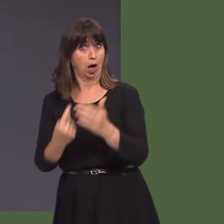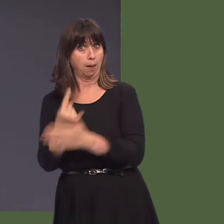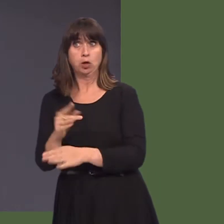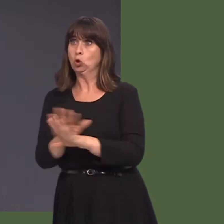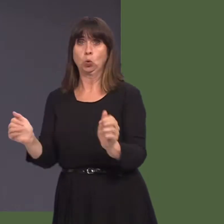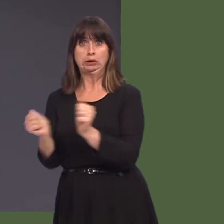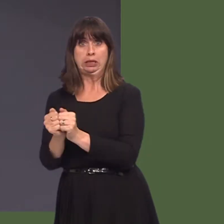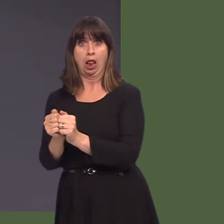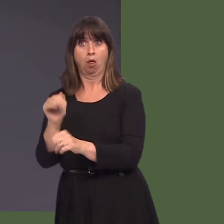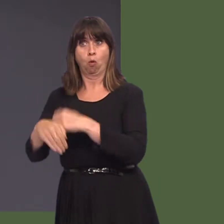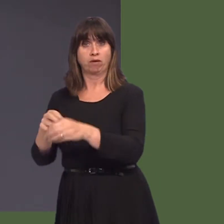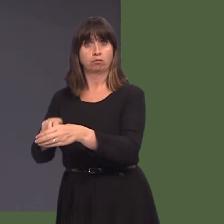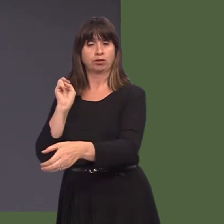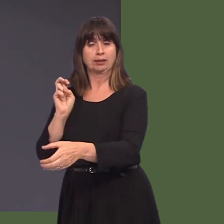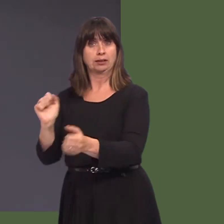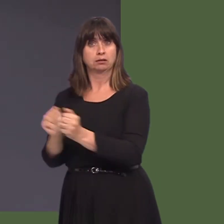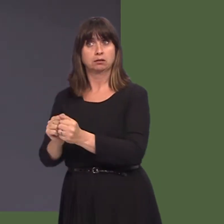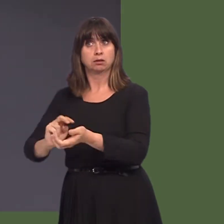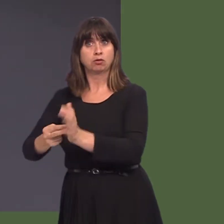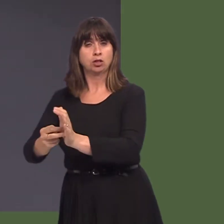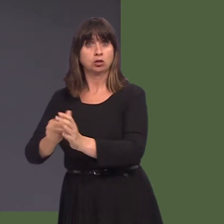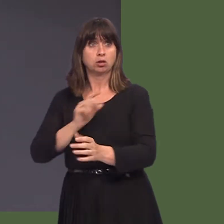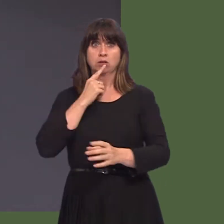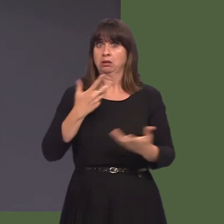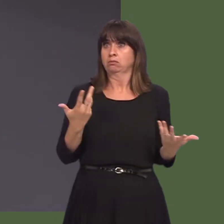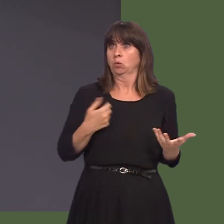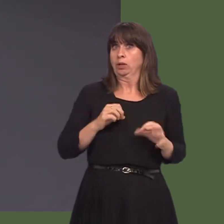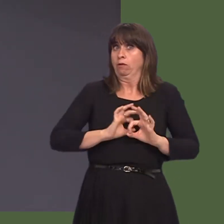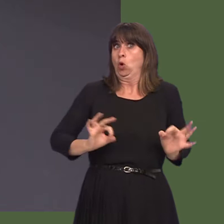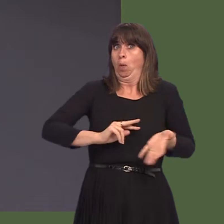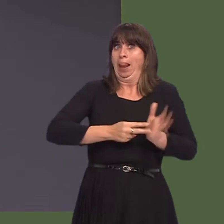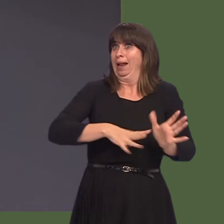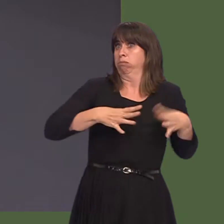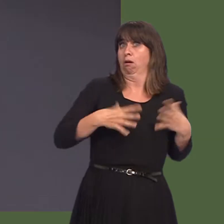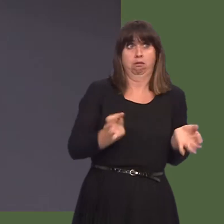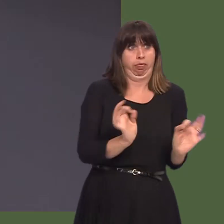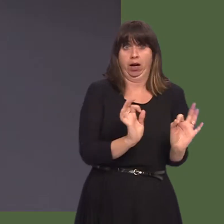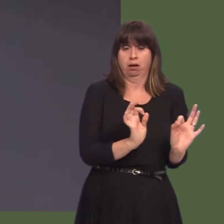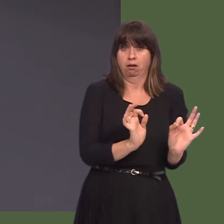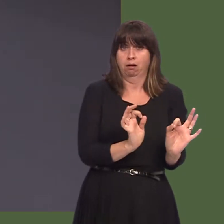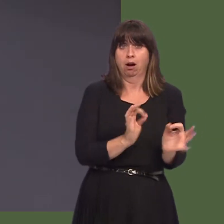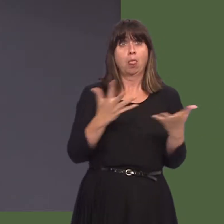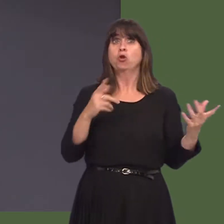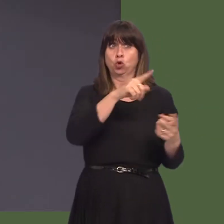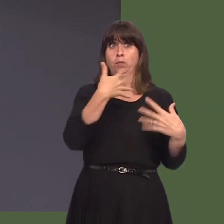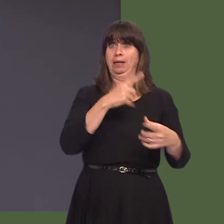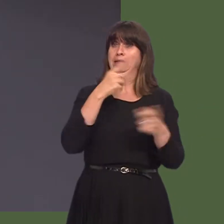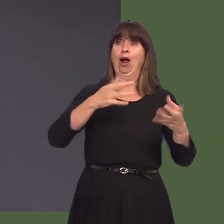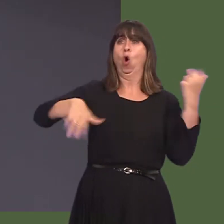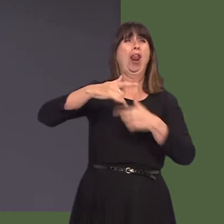In fact, your exact words were 'There is no planning for a "no deal" Brexit. It's more like people running around in circles screaming.